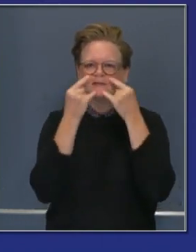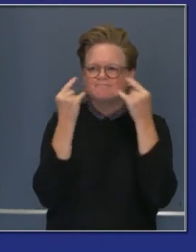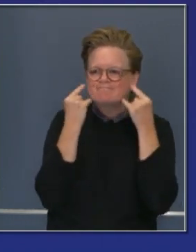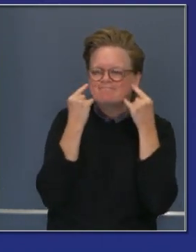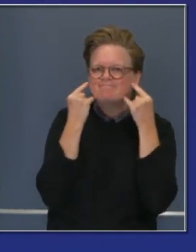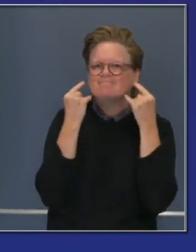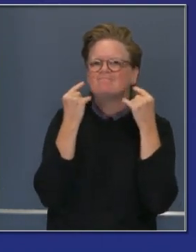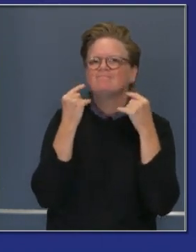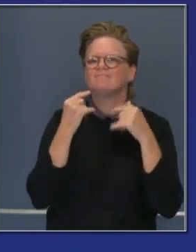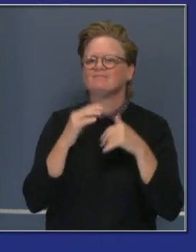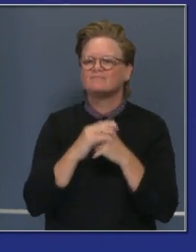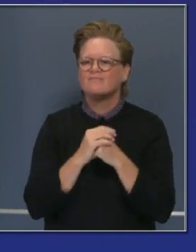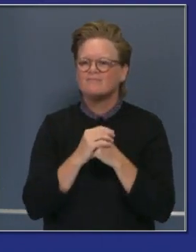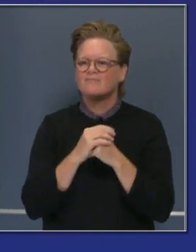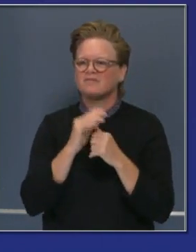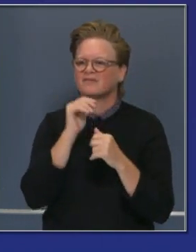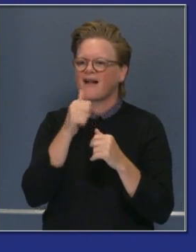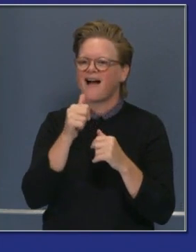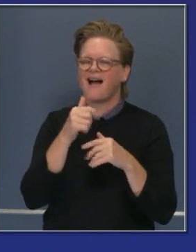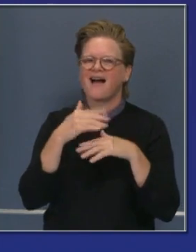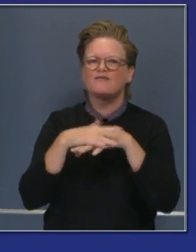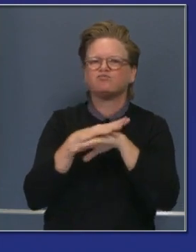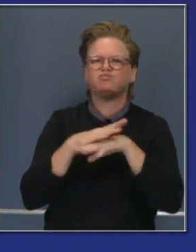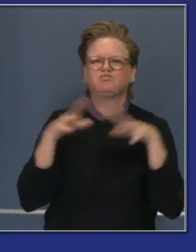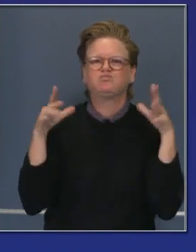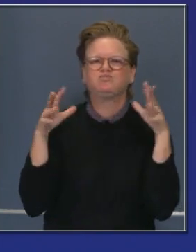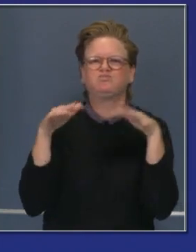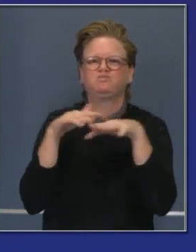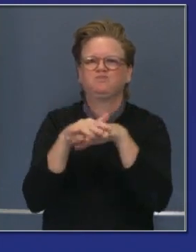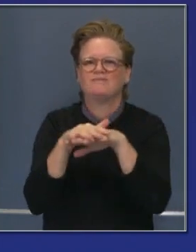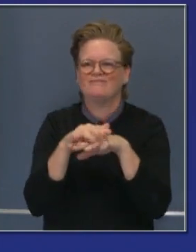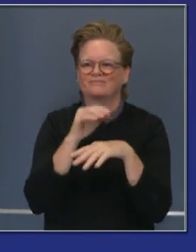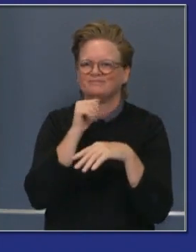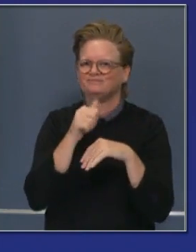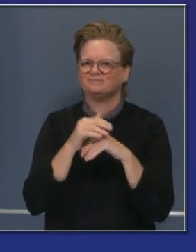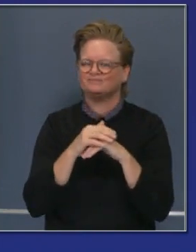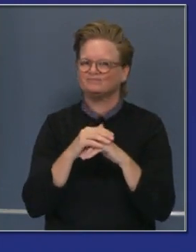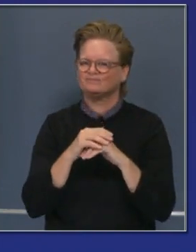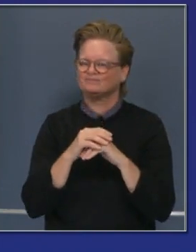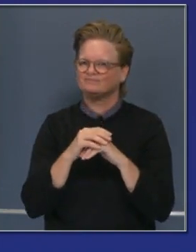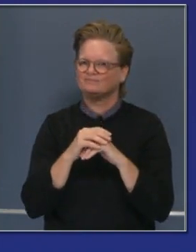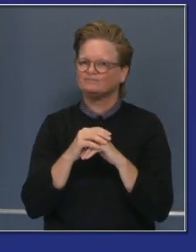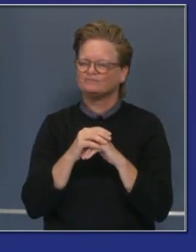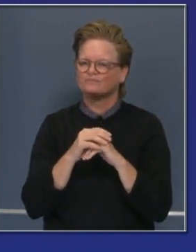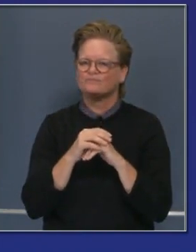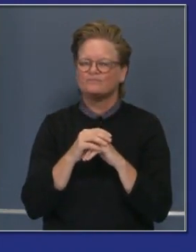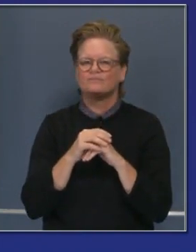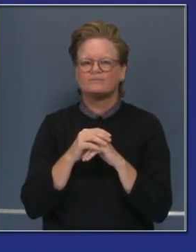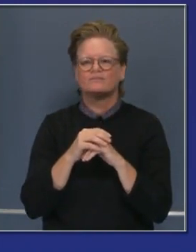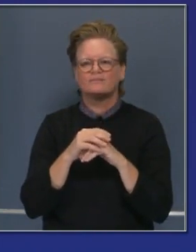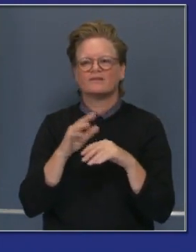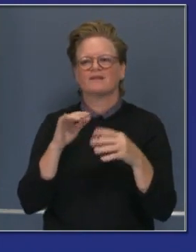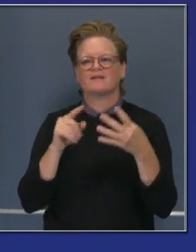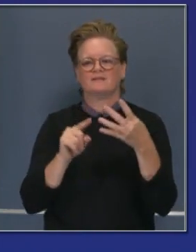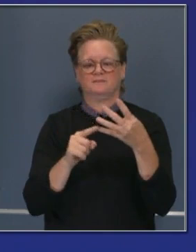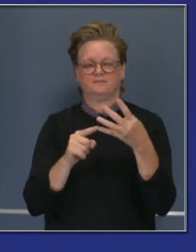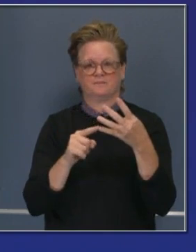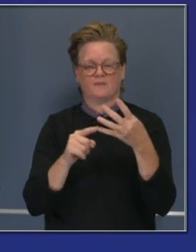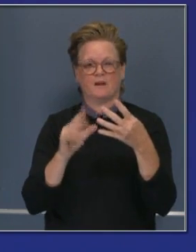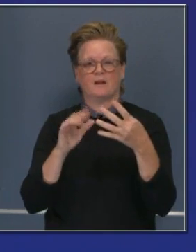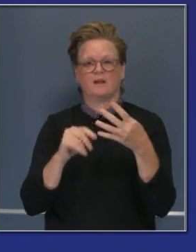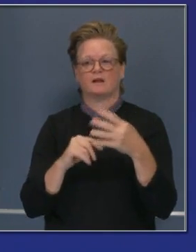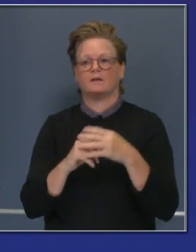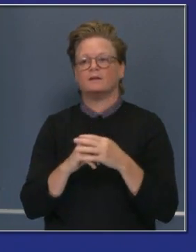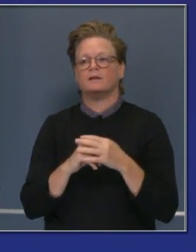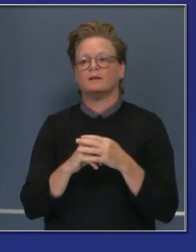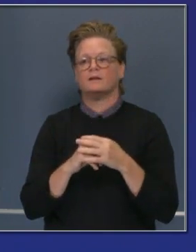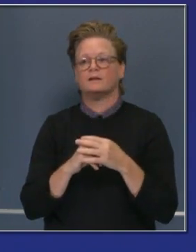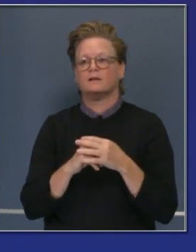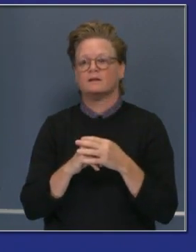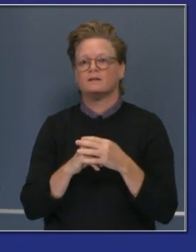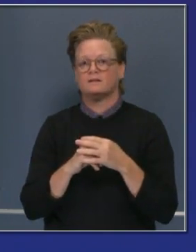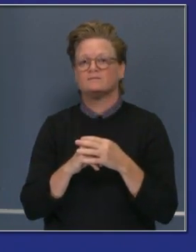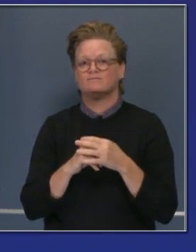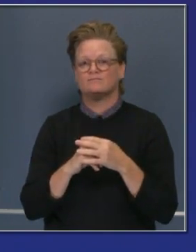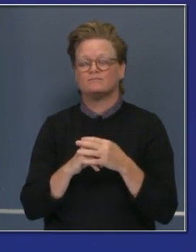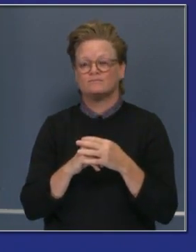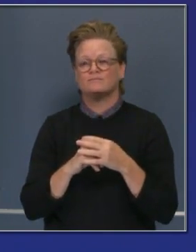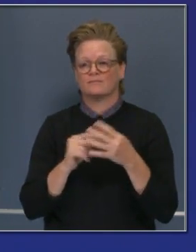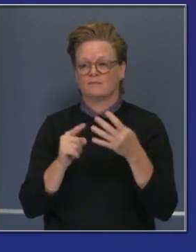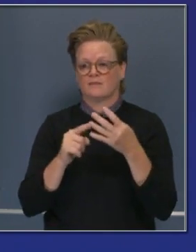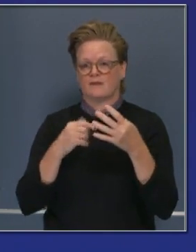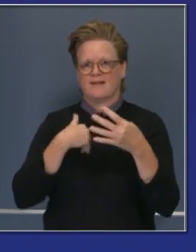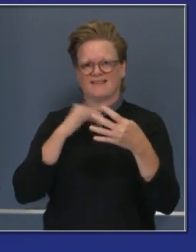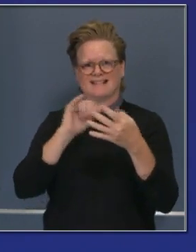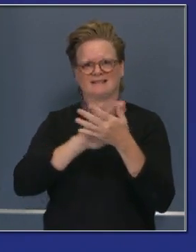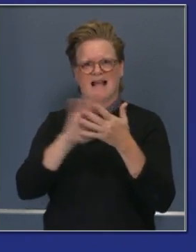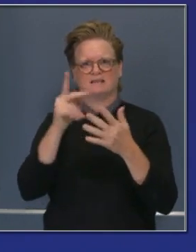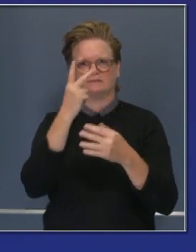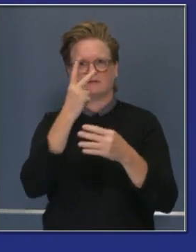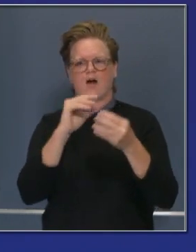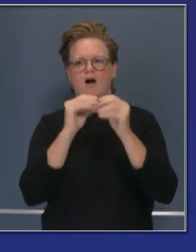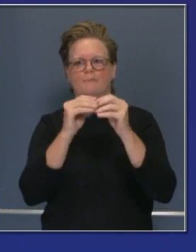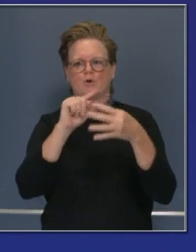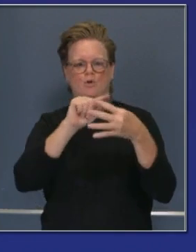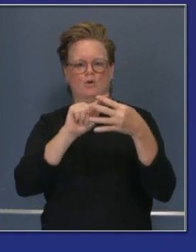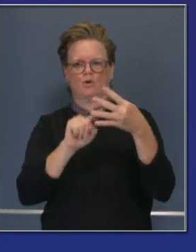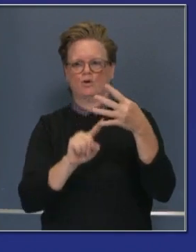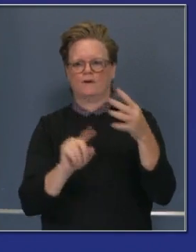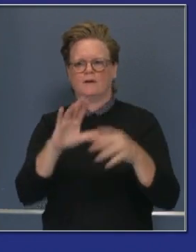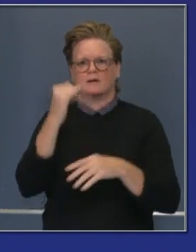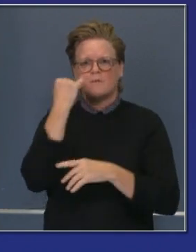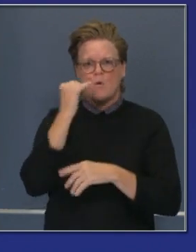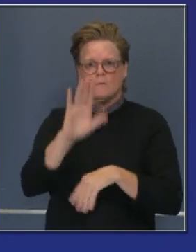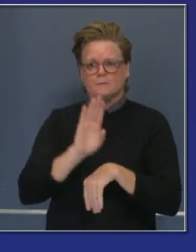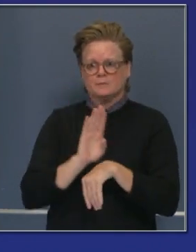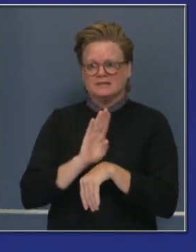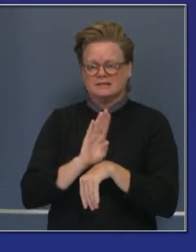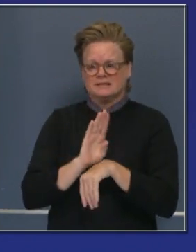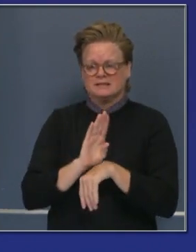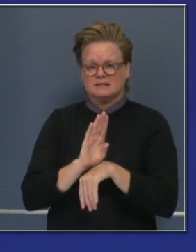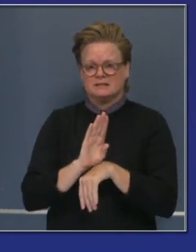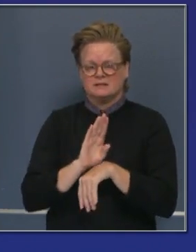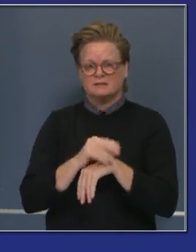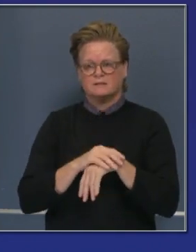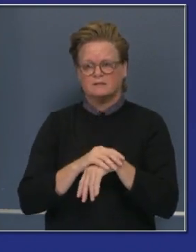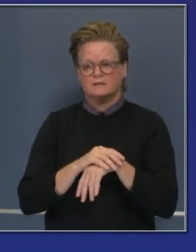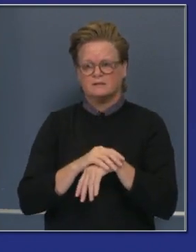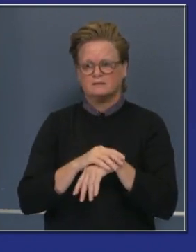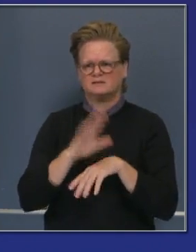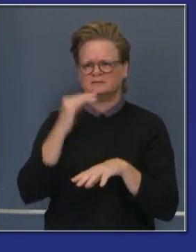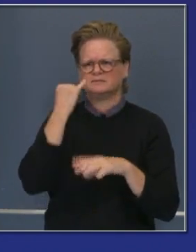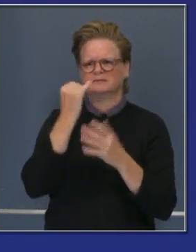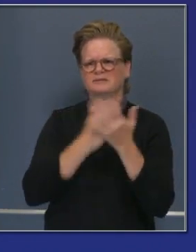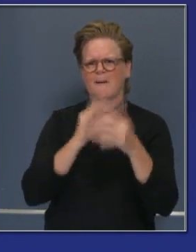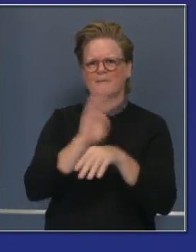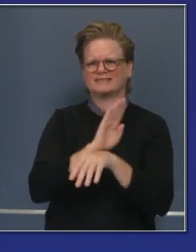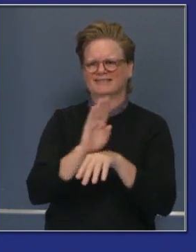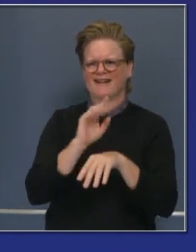PHYSICAL DISTANCING OF AT LEAST SIX FEET, CONTROL OVER THE REQUIREMENT TO MASK WHILE YOU ARE IN THE PRESENCE OF OTHERS, AND TO MAKE SURE THAT IF YOU ARE ONE OF THE INDUSTRIES THAT